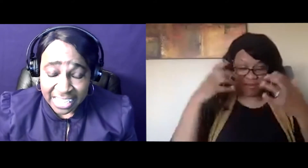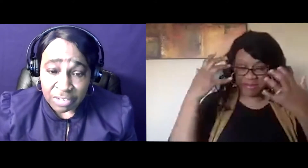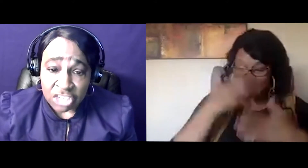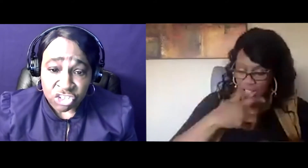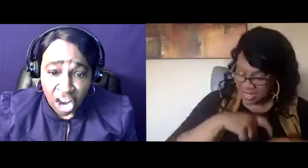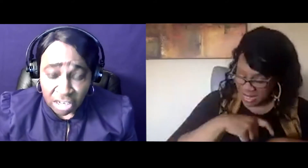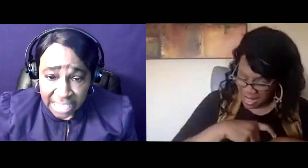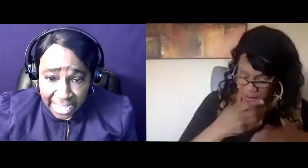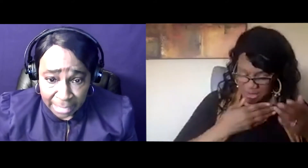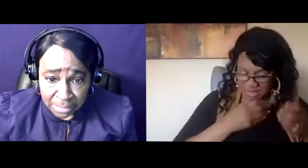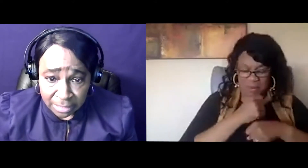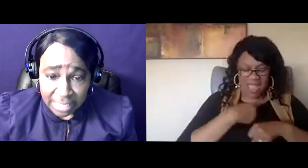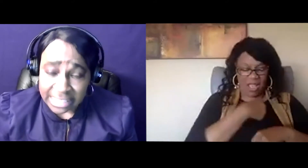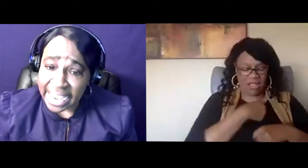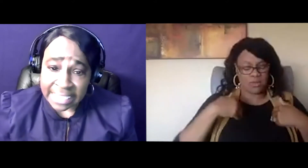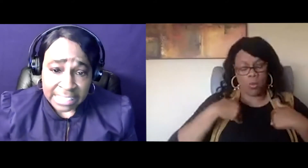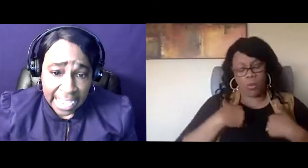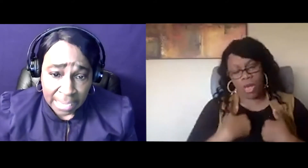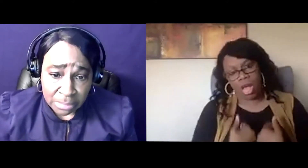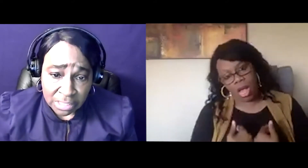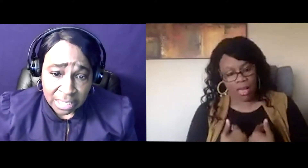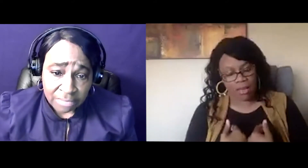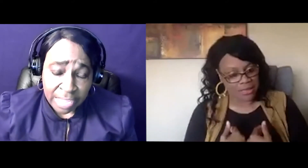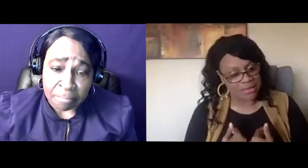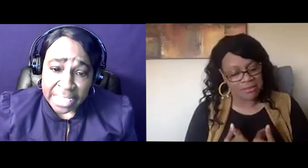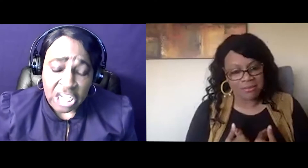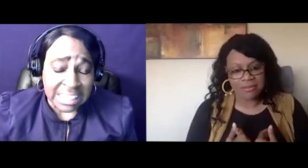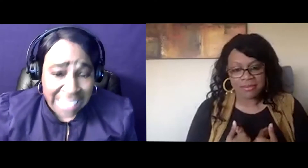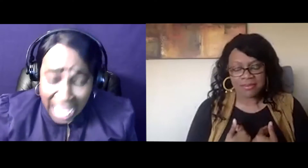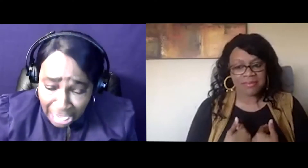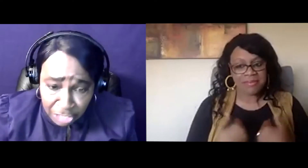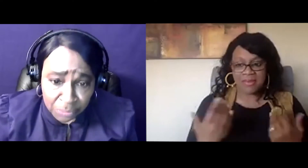Even in dark times, bad times that make us tired.